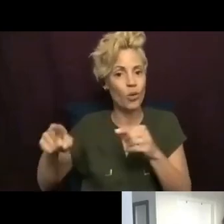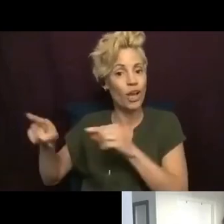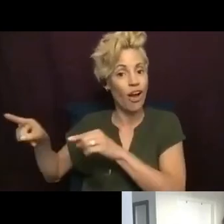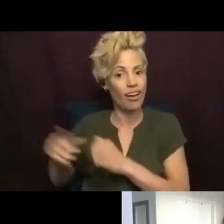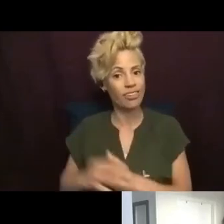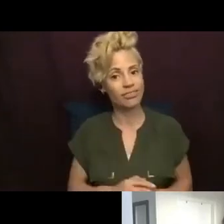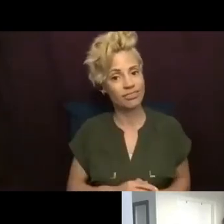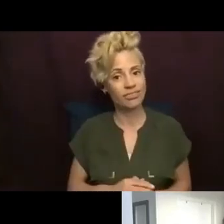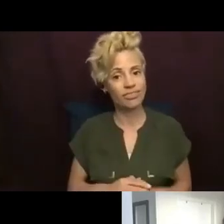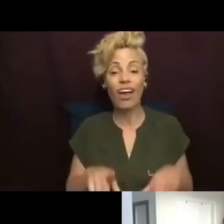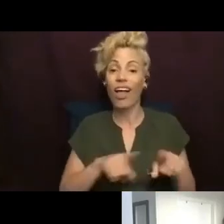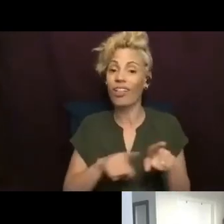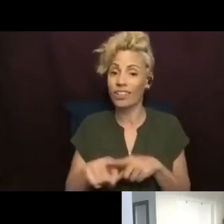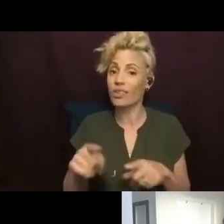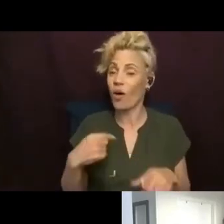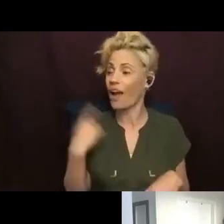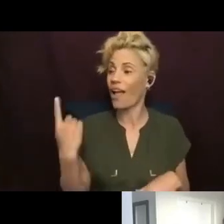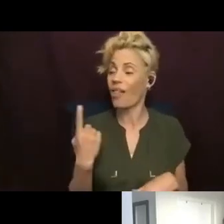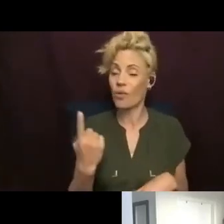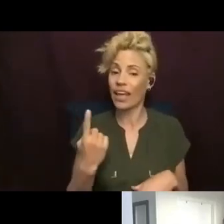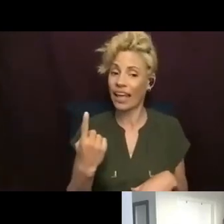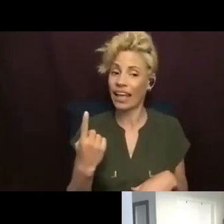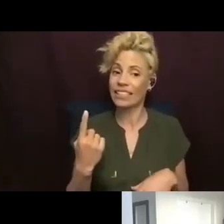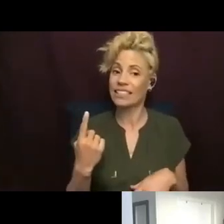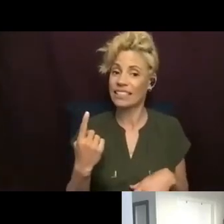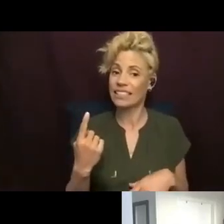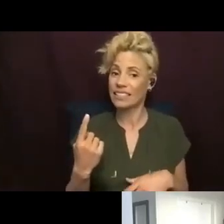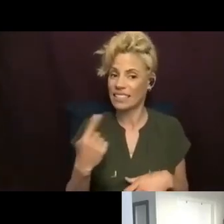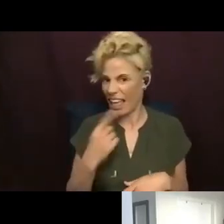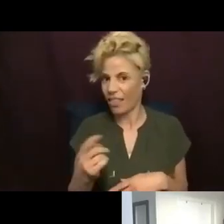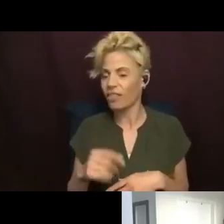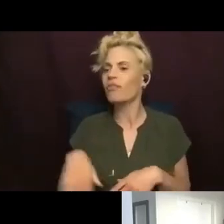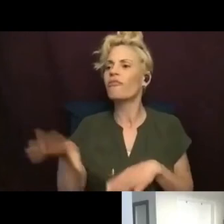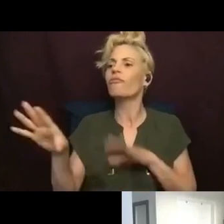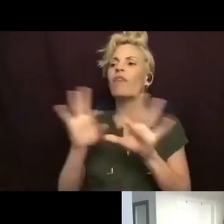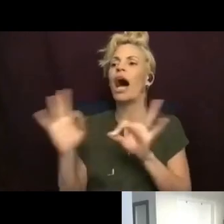always get a lot of readers before you submit and get some feedback